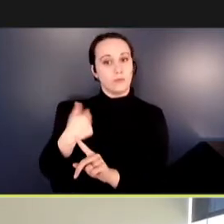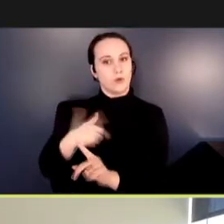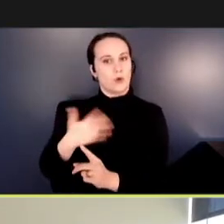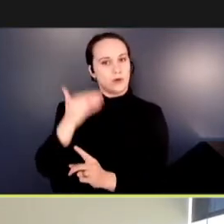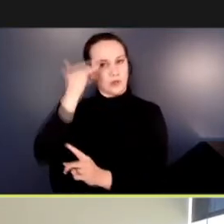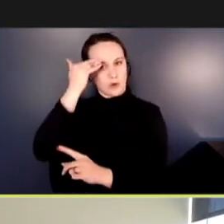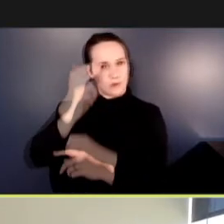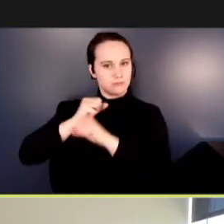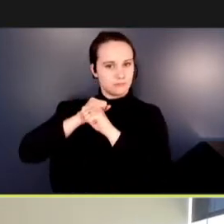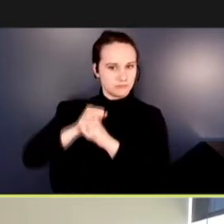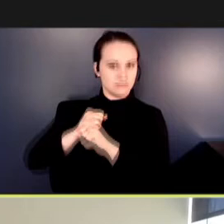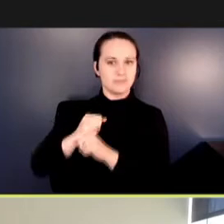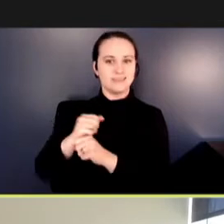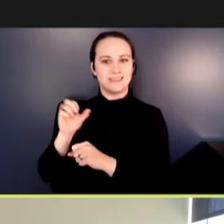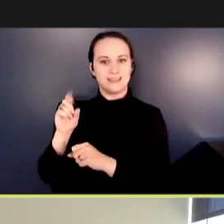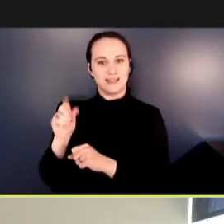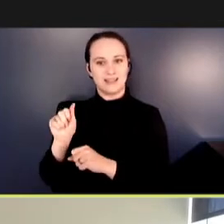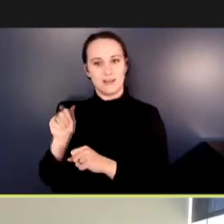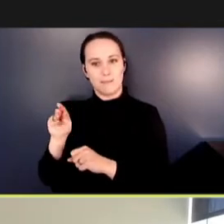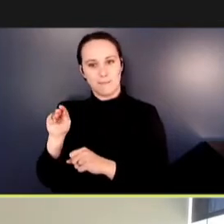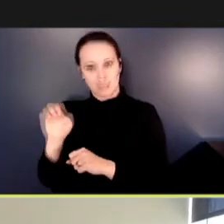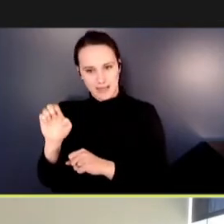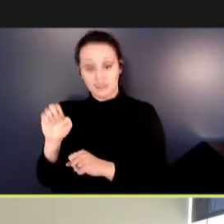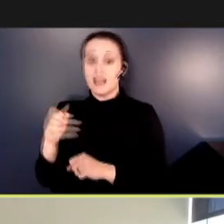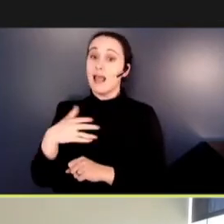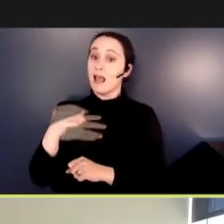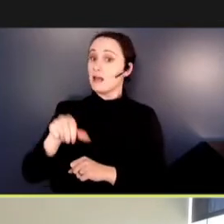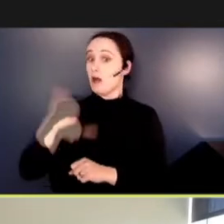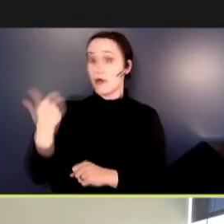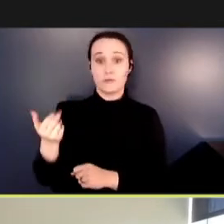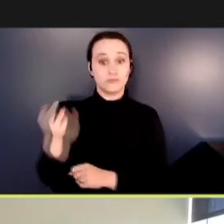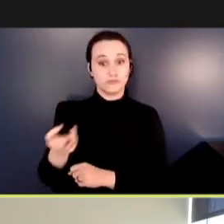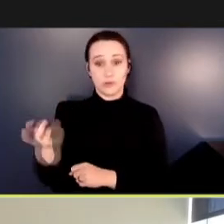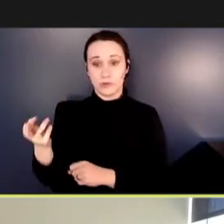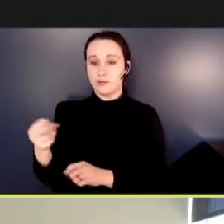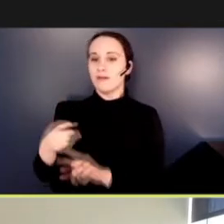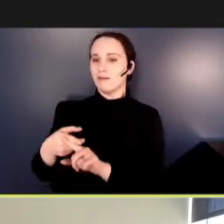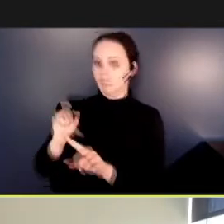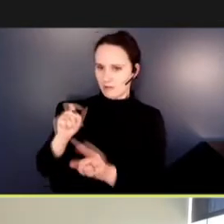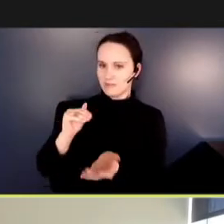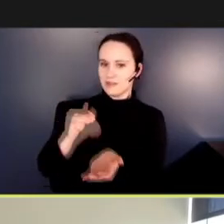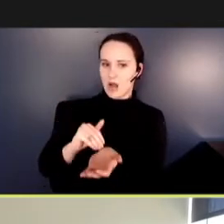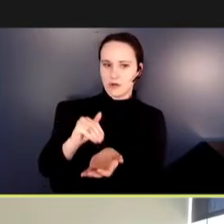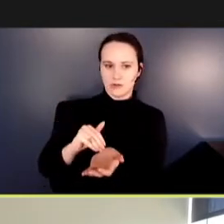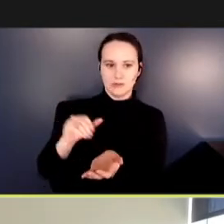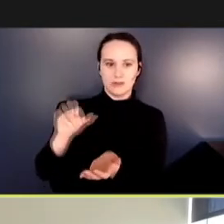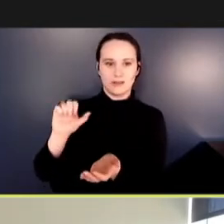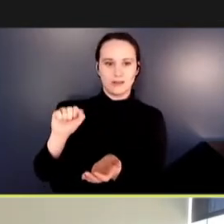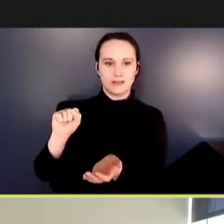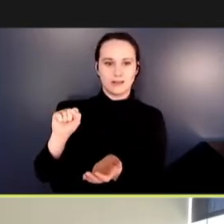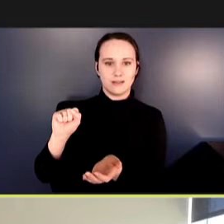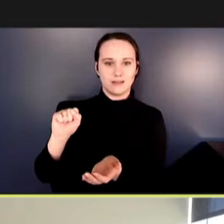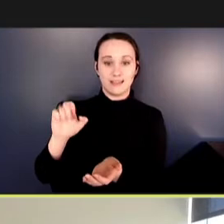an analysis resource that's been curated by Dr. Sutti for many, many years now. This feeds into